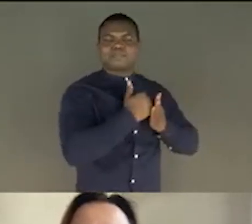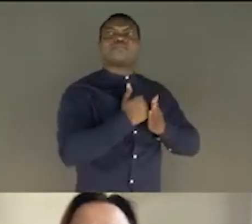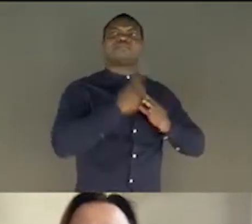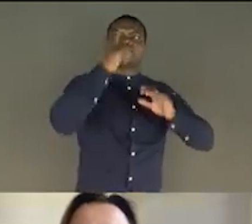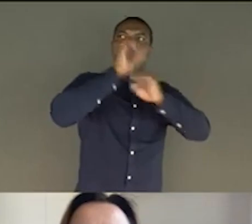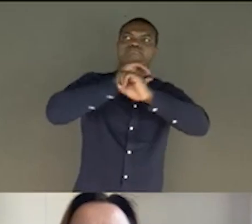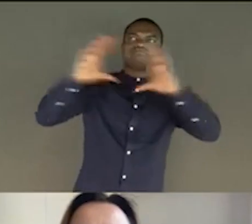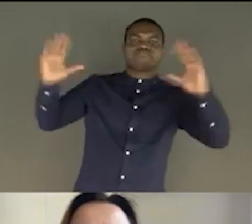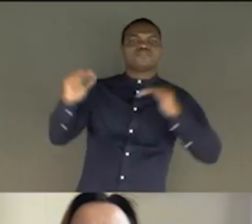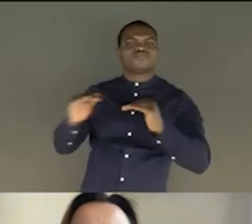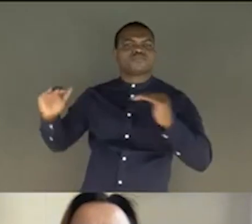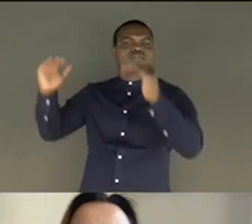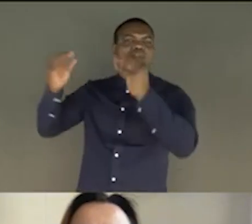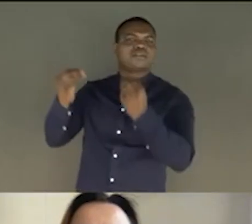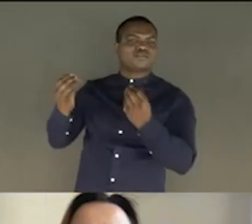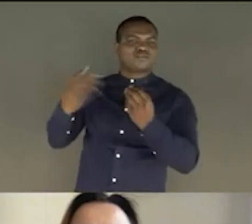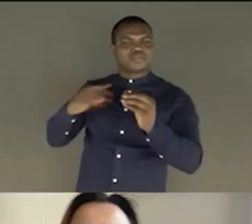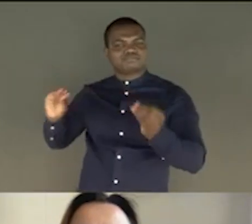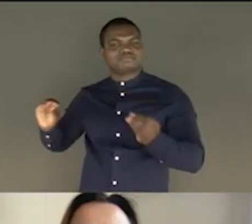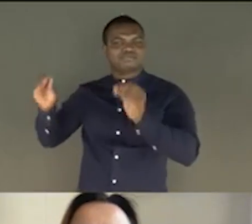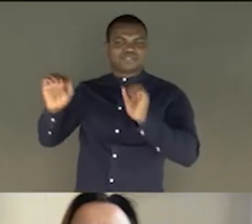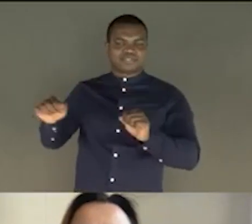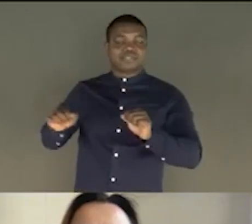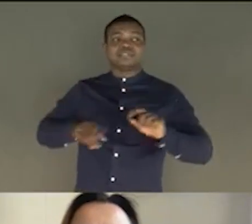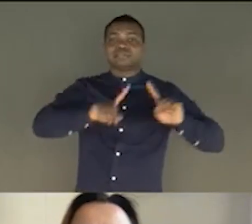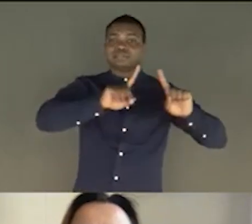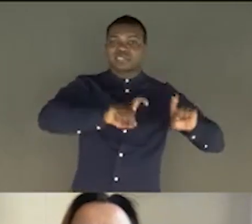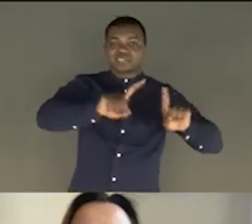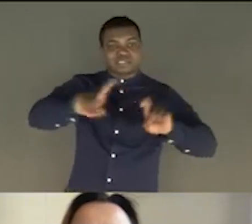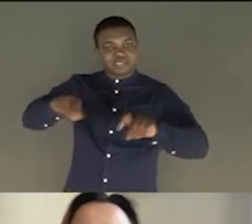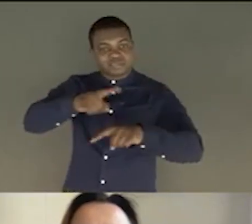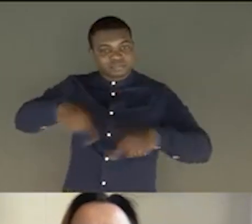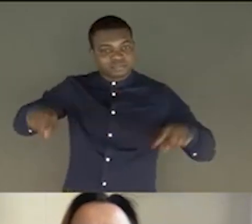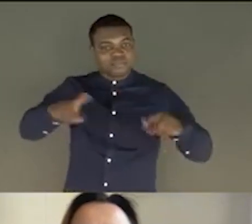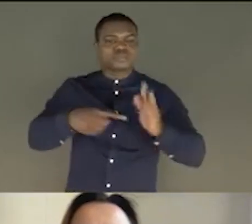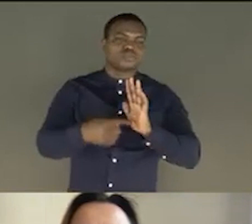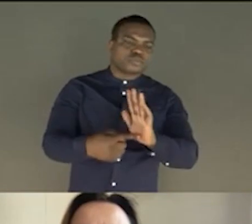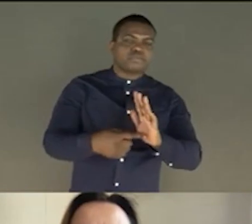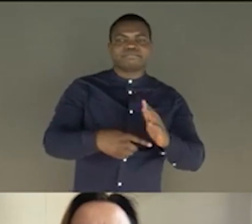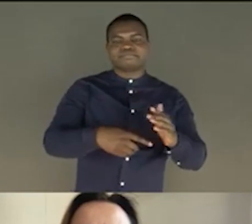So I would say work with structure and you can work with structure in different ways. So that's also important.